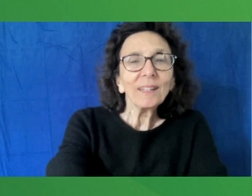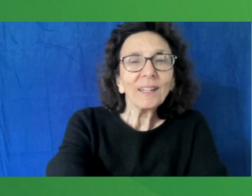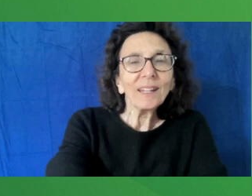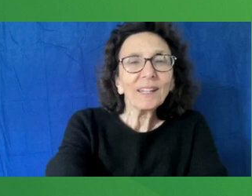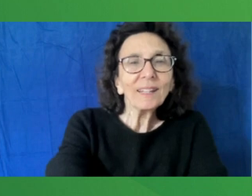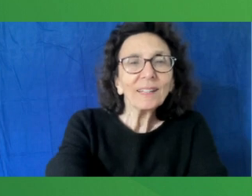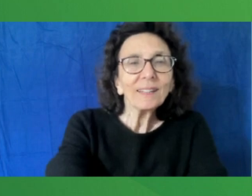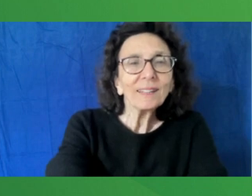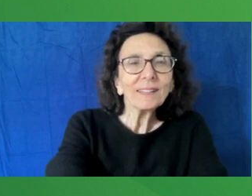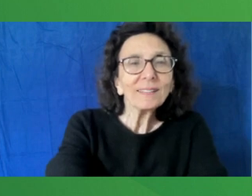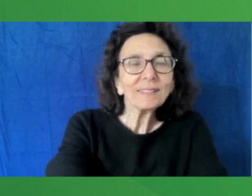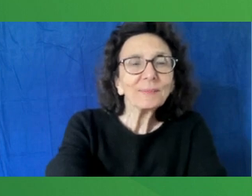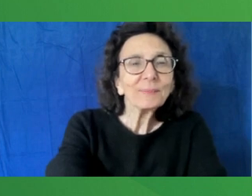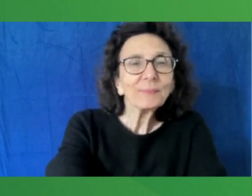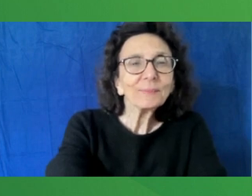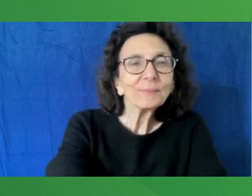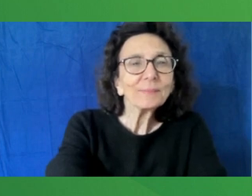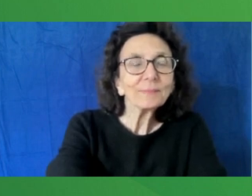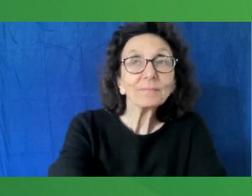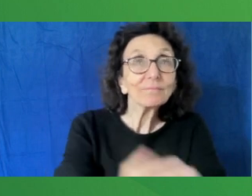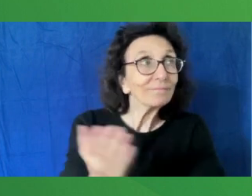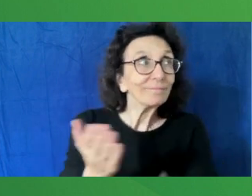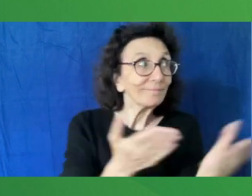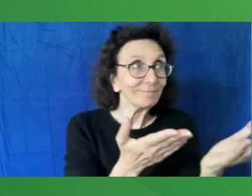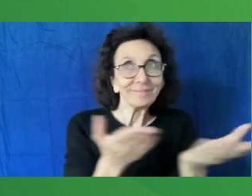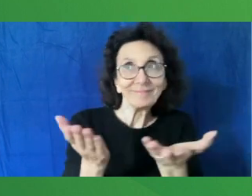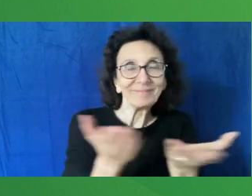that up? Go ahead. You got it.